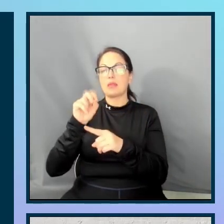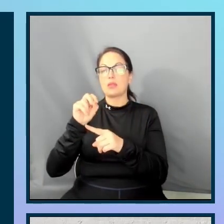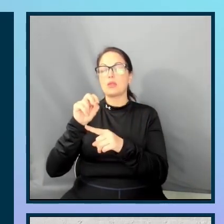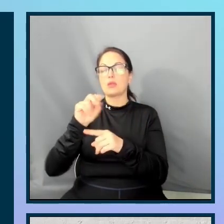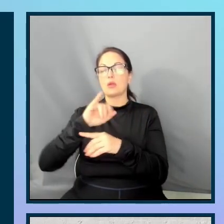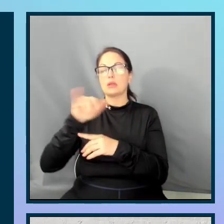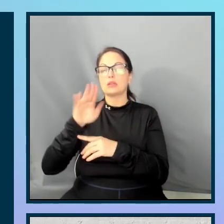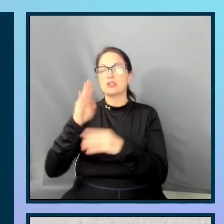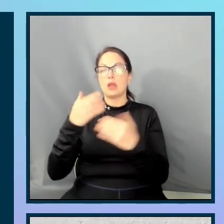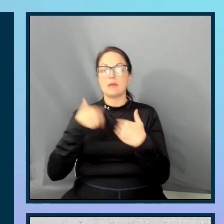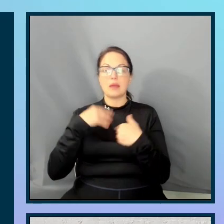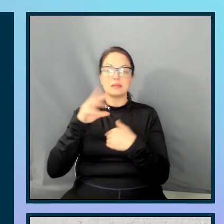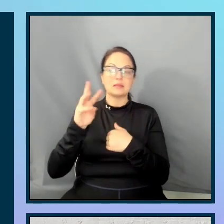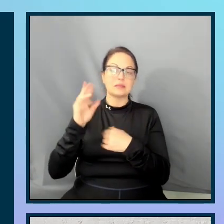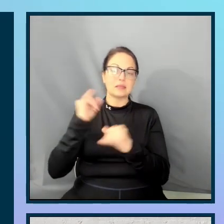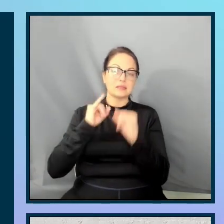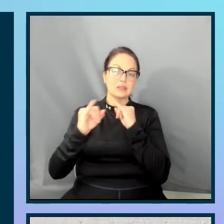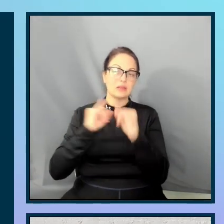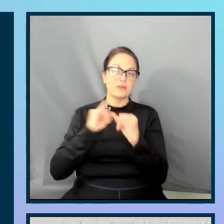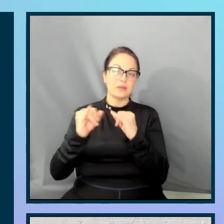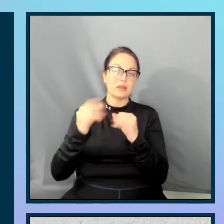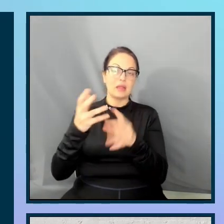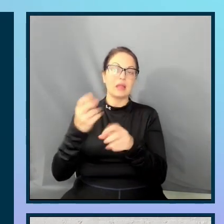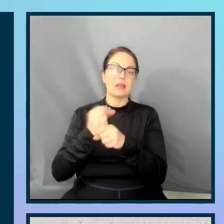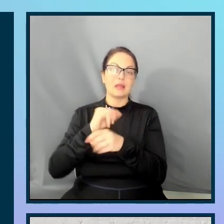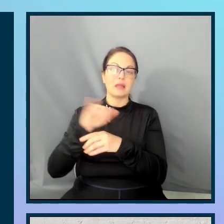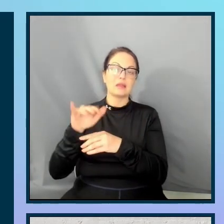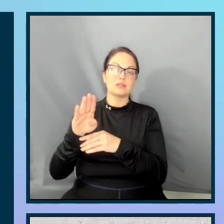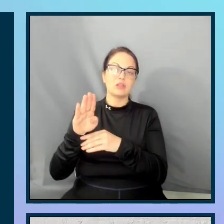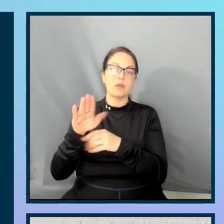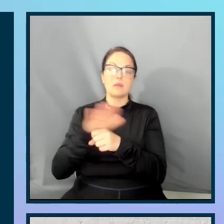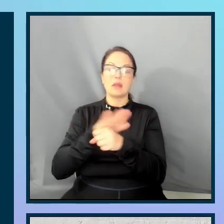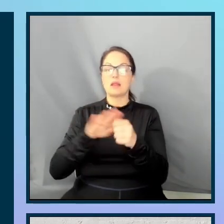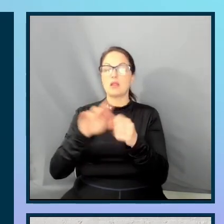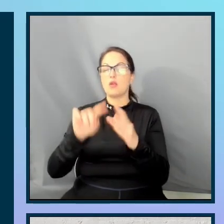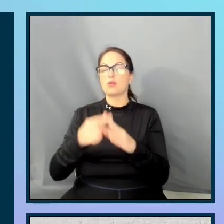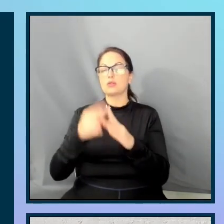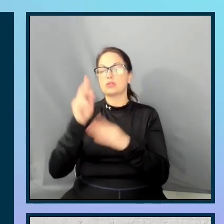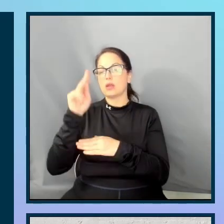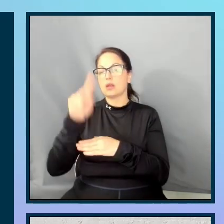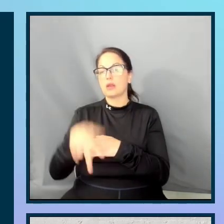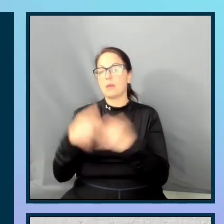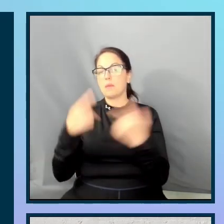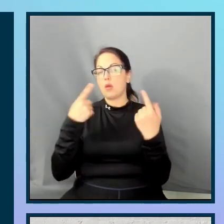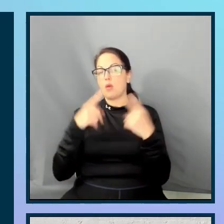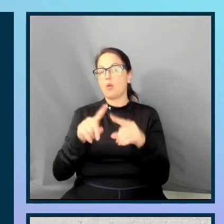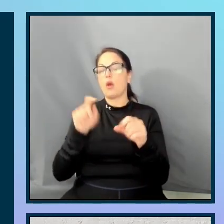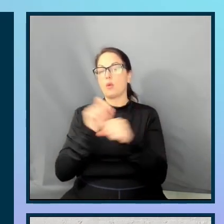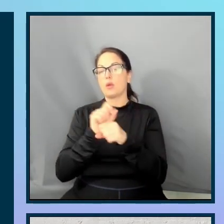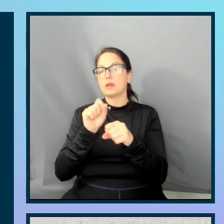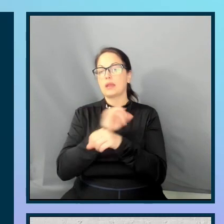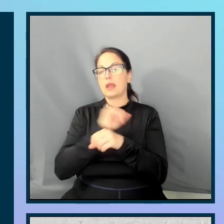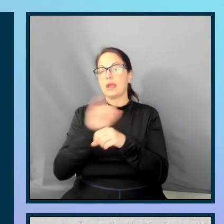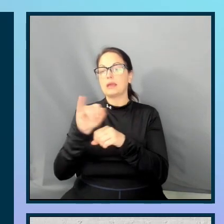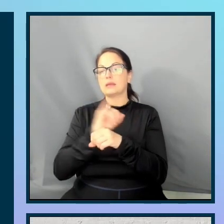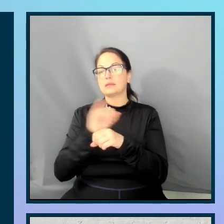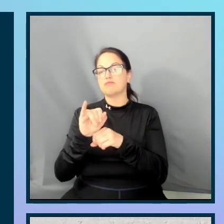had six interviews, and got a position at a local startup, while working an internship for a company in Africa